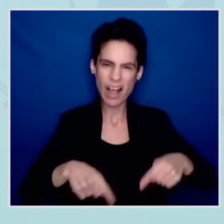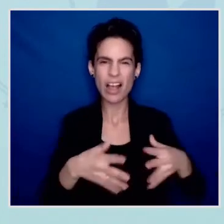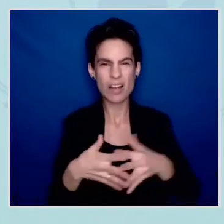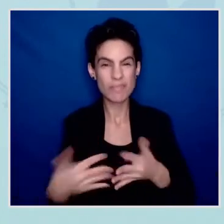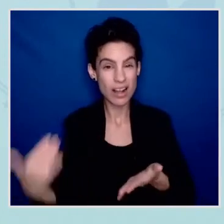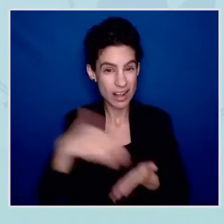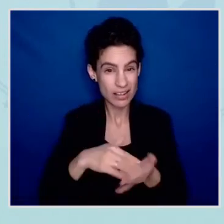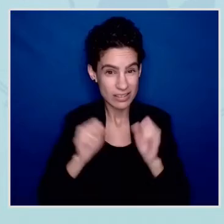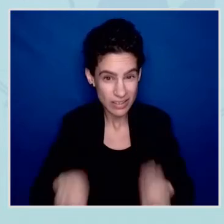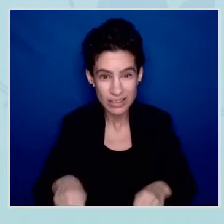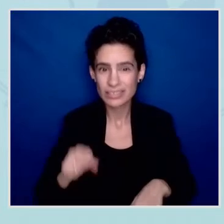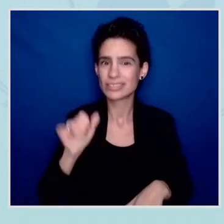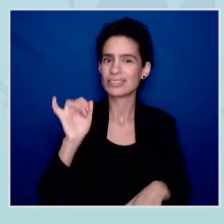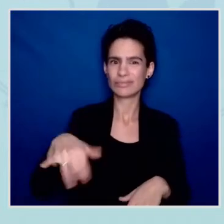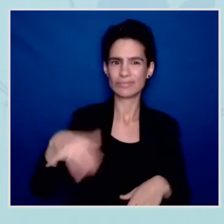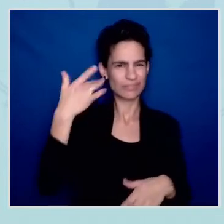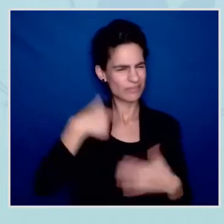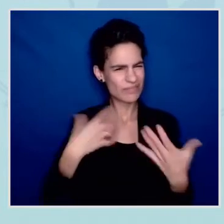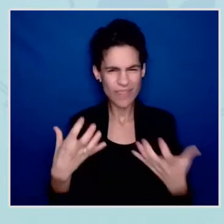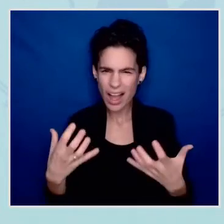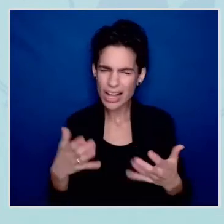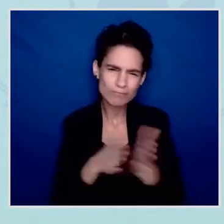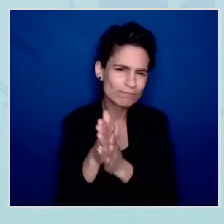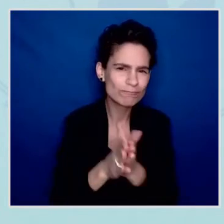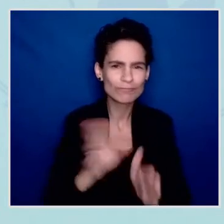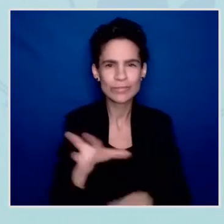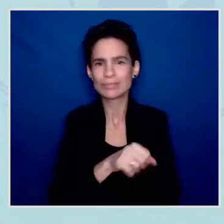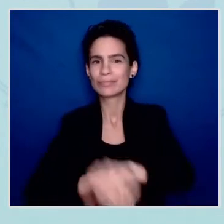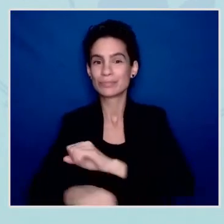REBUILDING AMERICAN MANUFACTURING AND BRINGING BACK